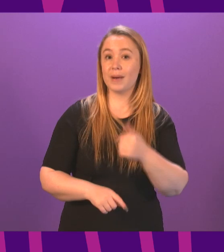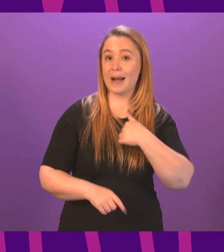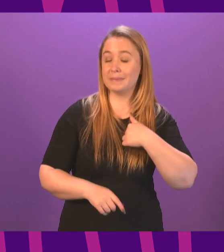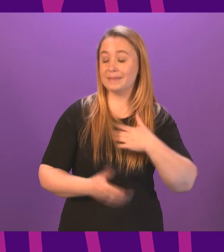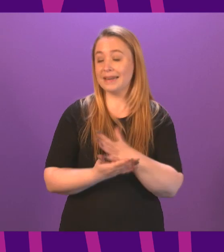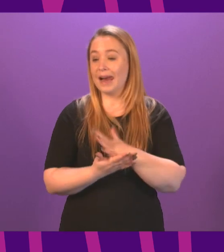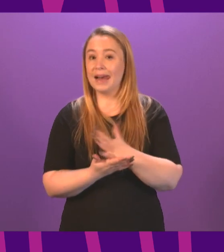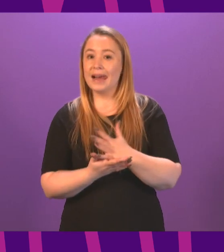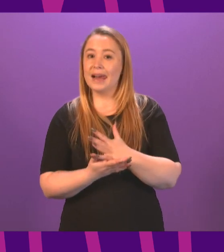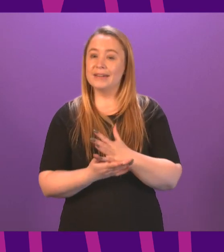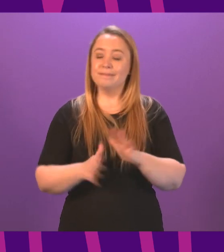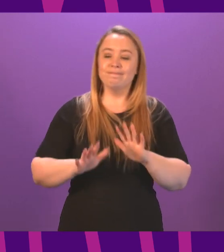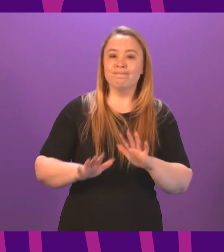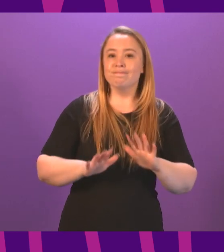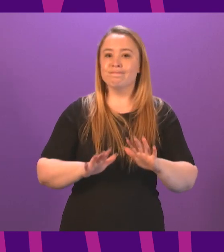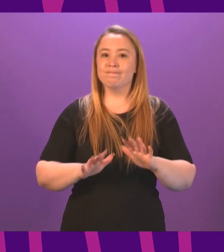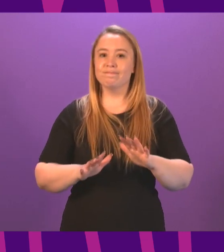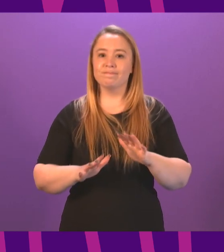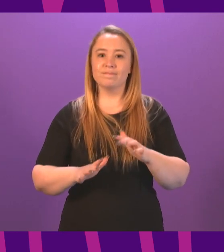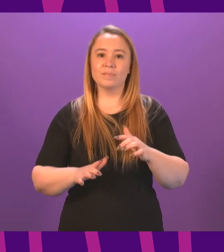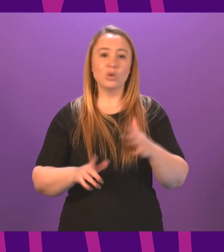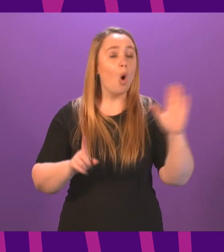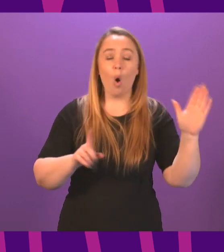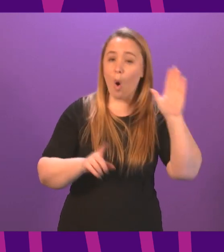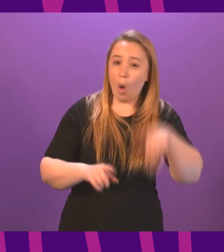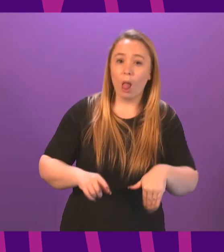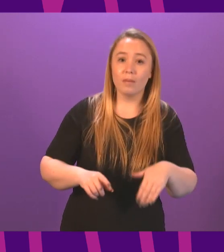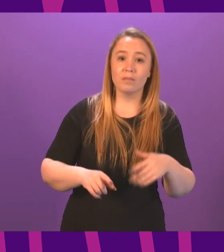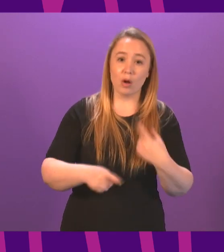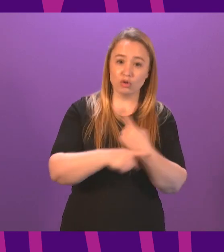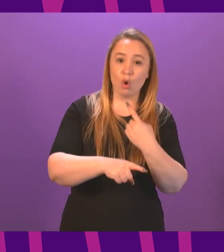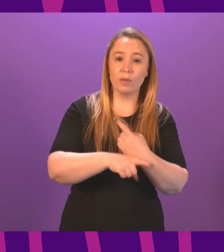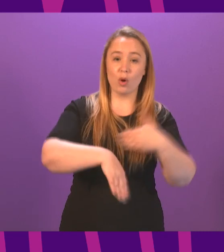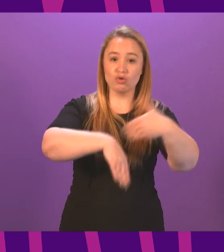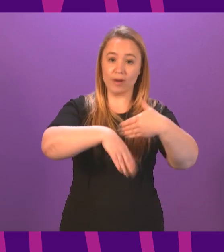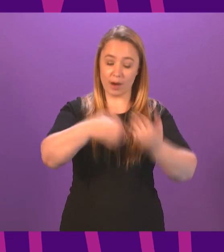to some—although not all—of the Conservatives’ criminal justice policies around short sentences.